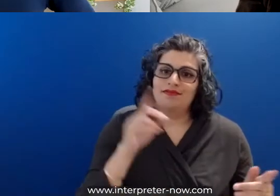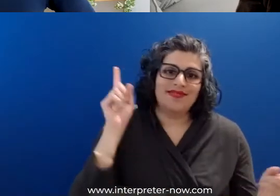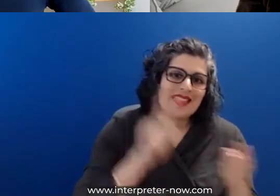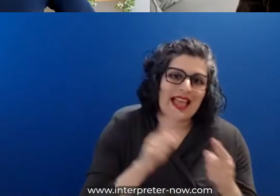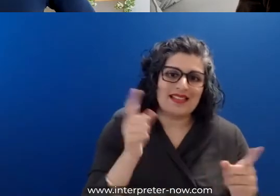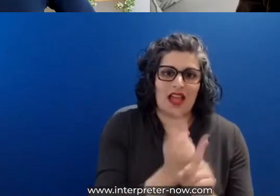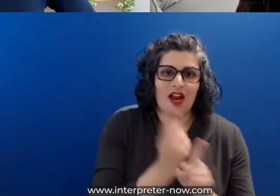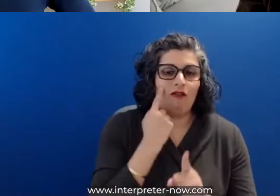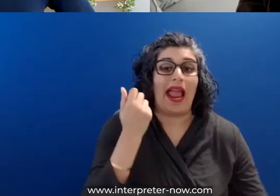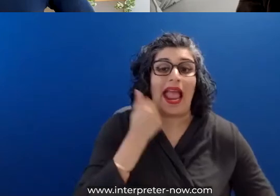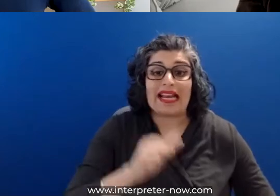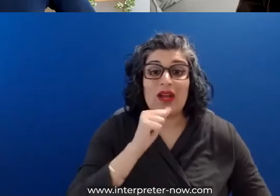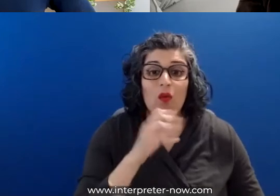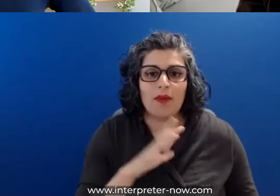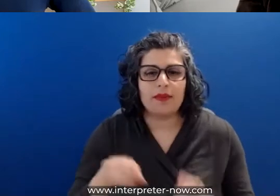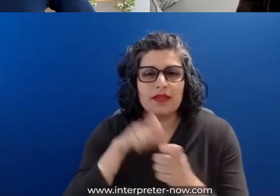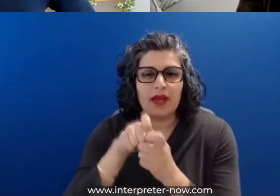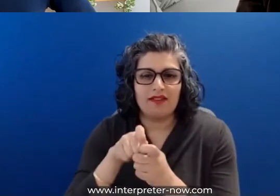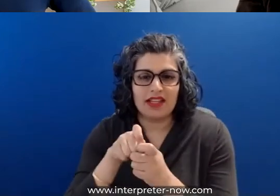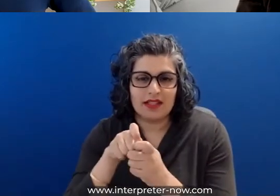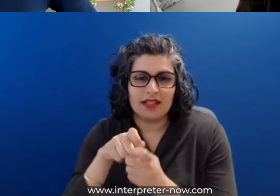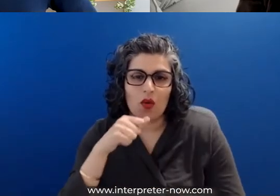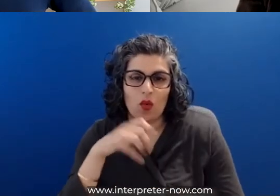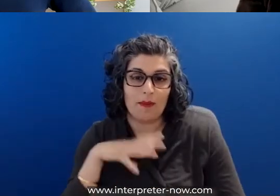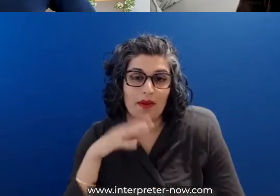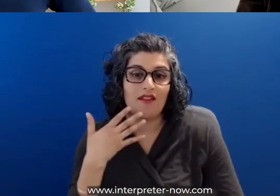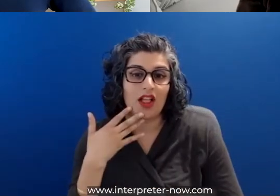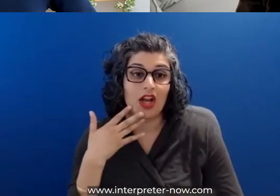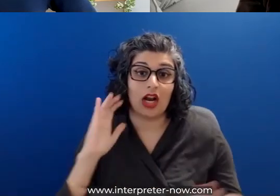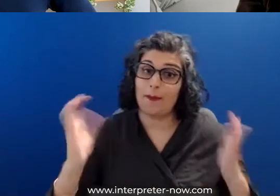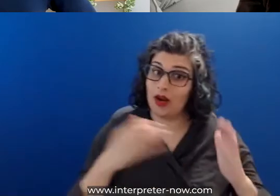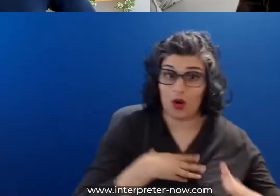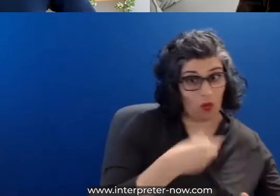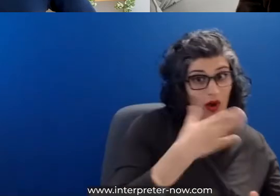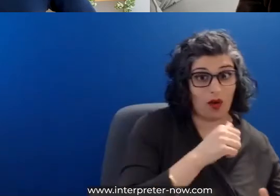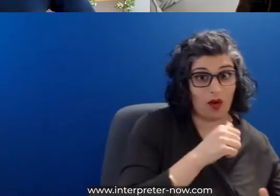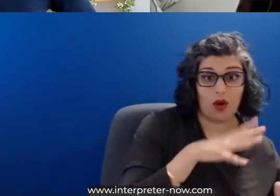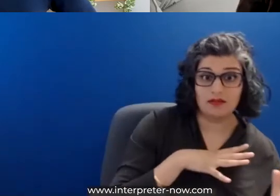any woman, but especially women of color, even compared to White woman, and for transgender